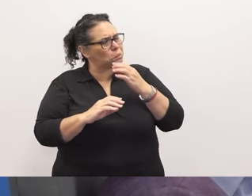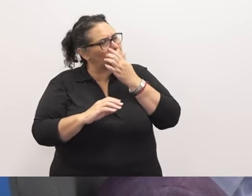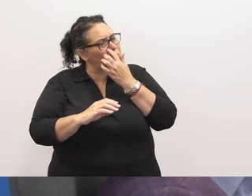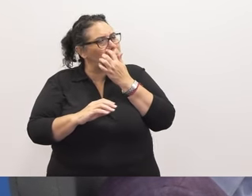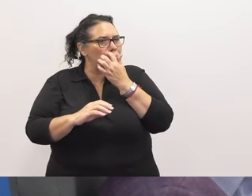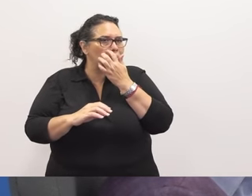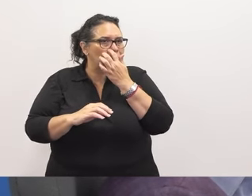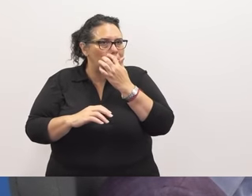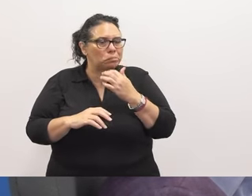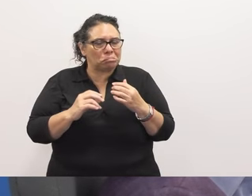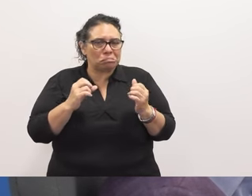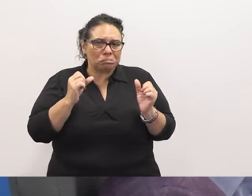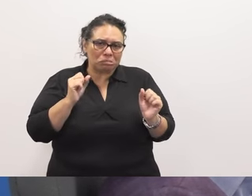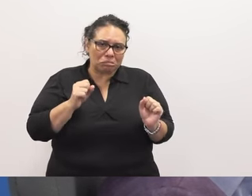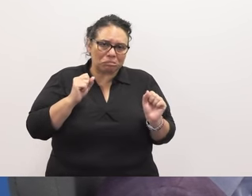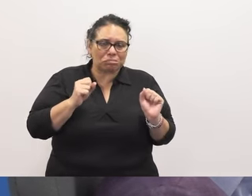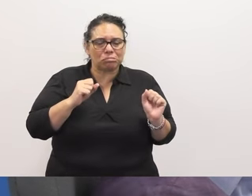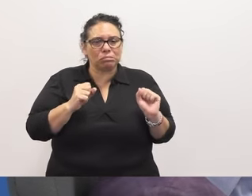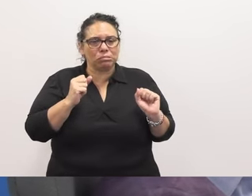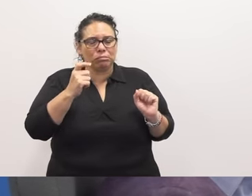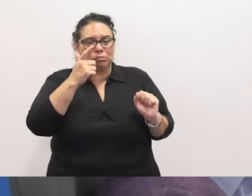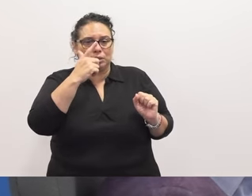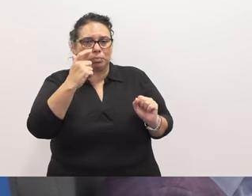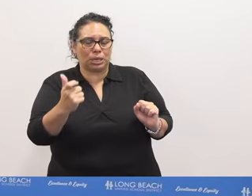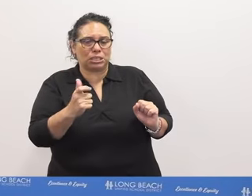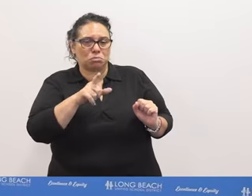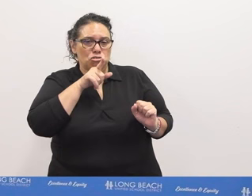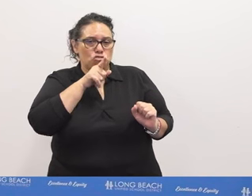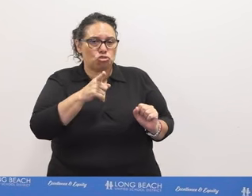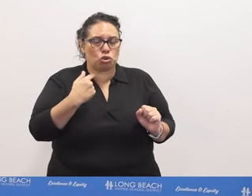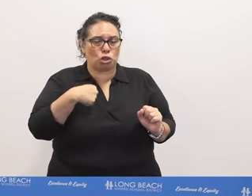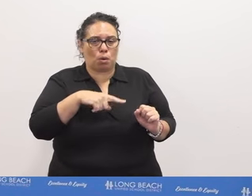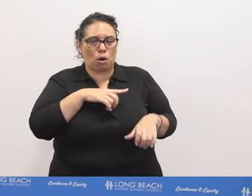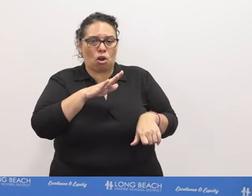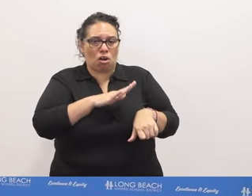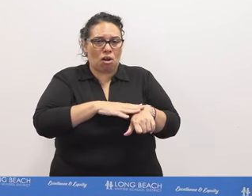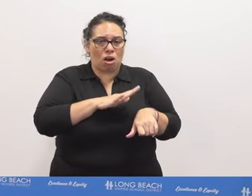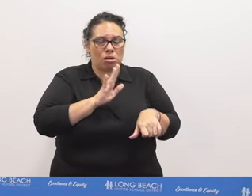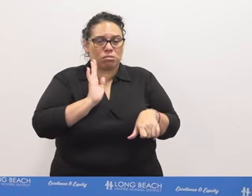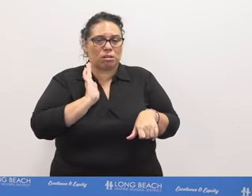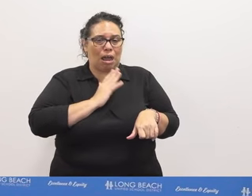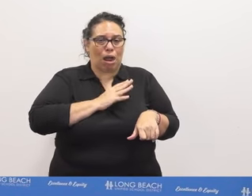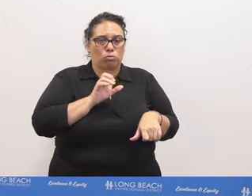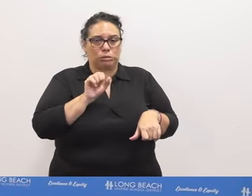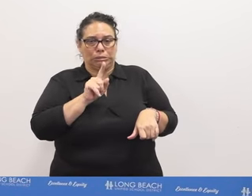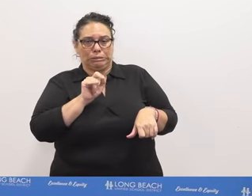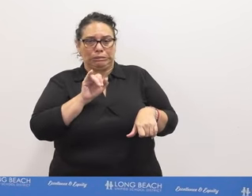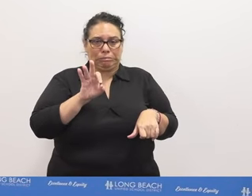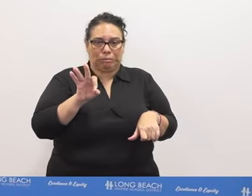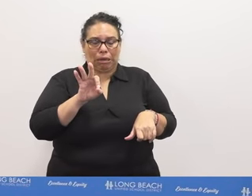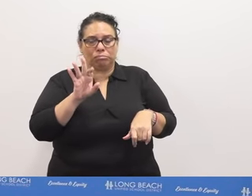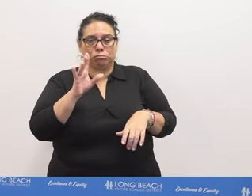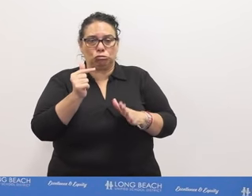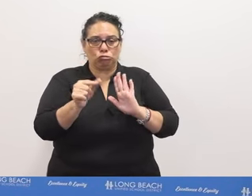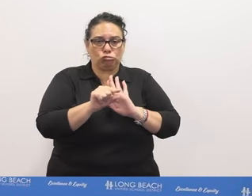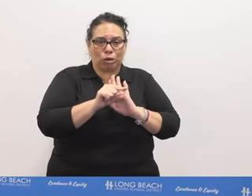You know, they always wanna make sure we are on top of our stuff, have good grades and be the best we can be in their classes.